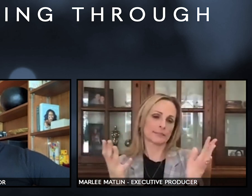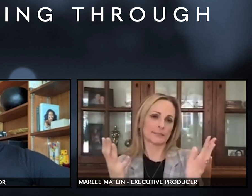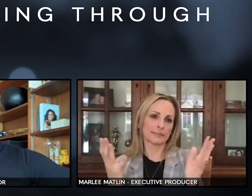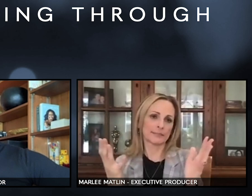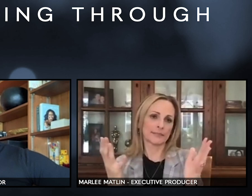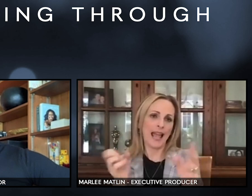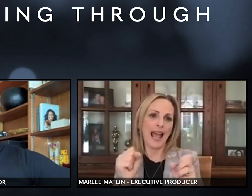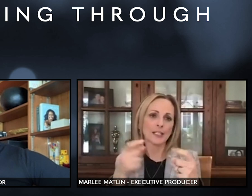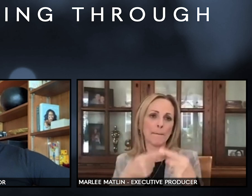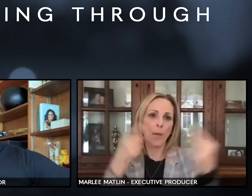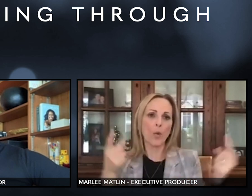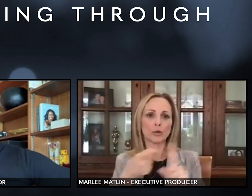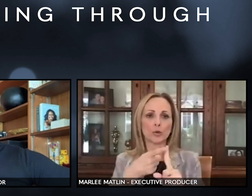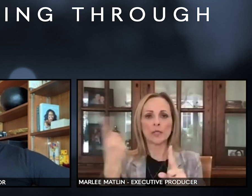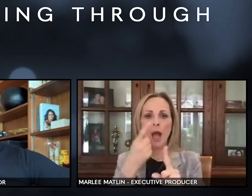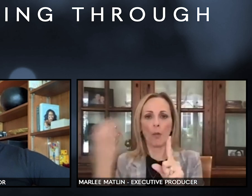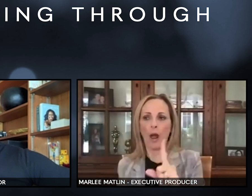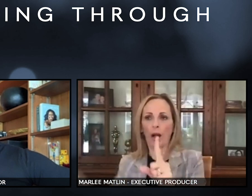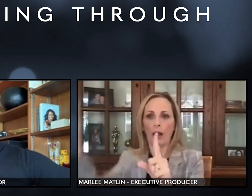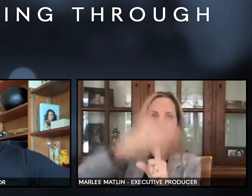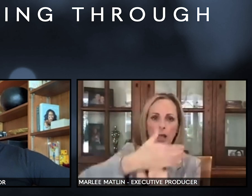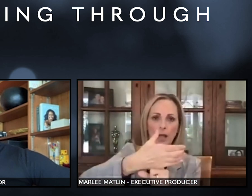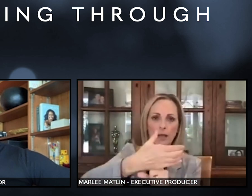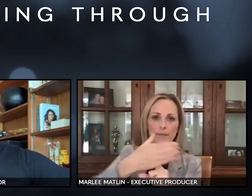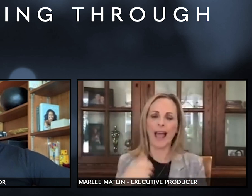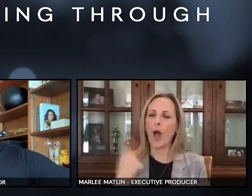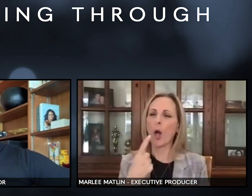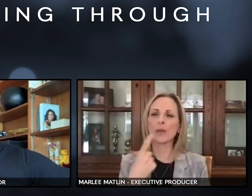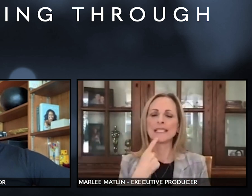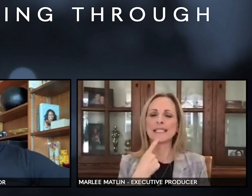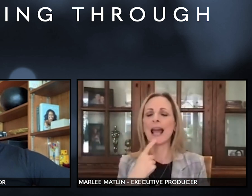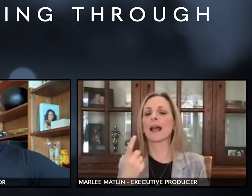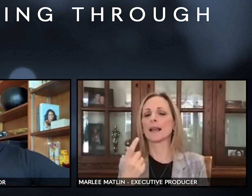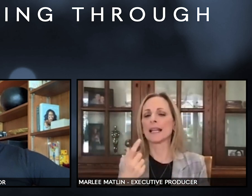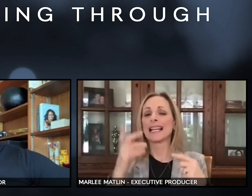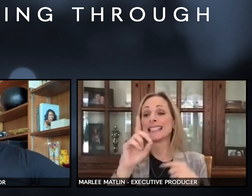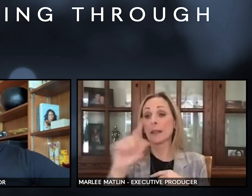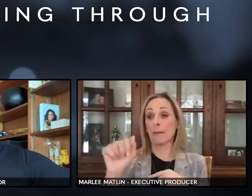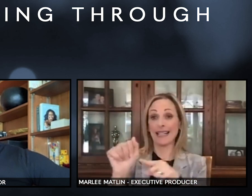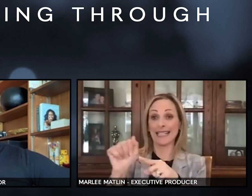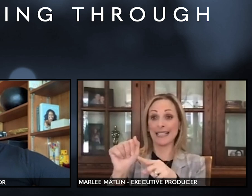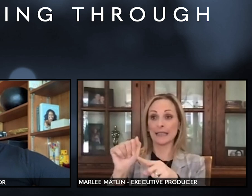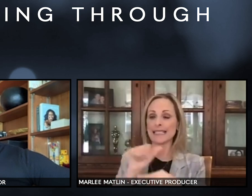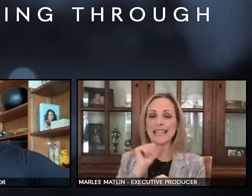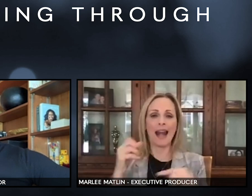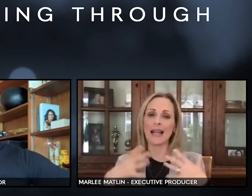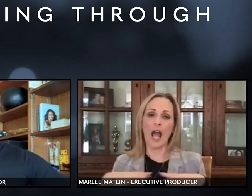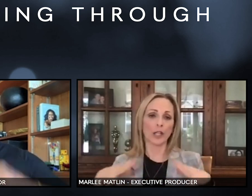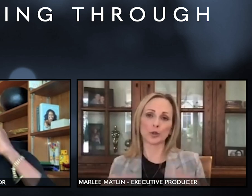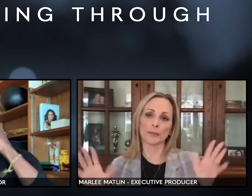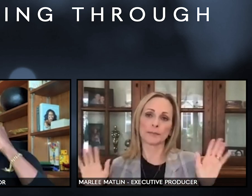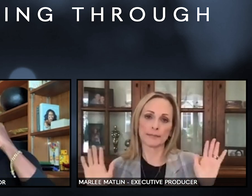real stories. As opposed to someone putting on, I like to say that, in the